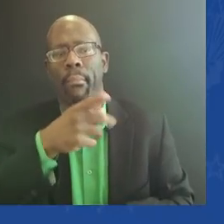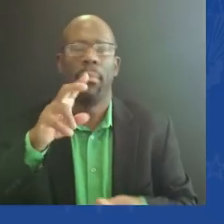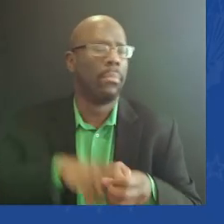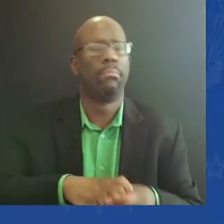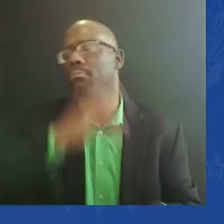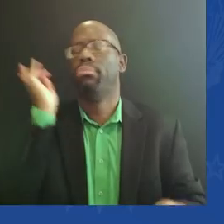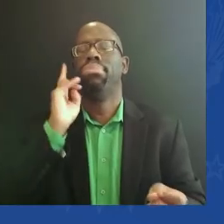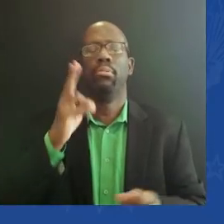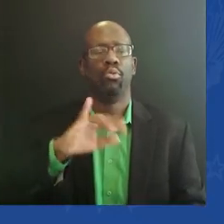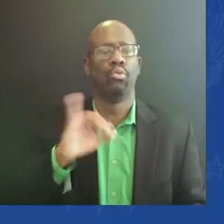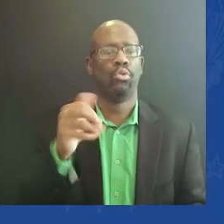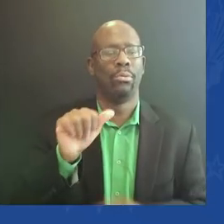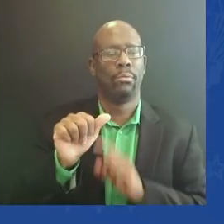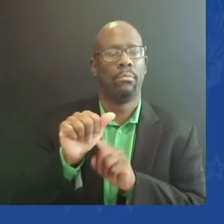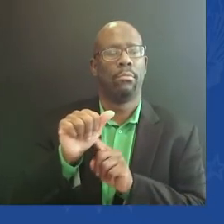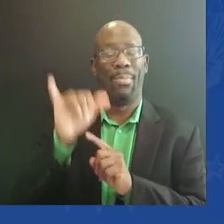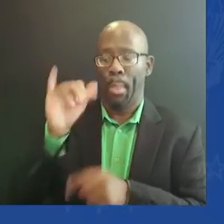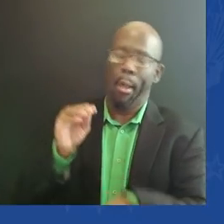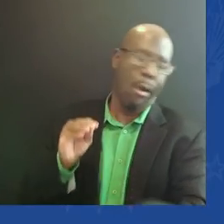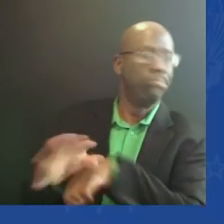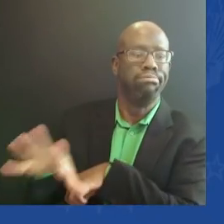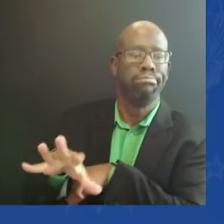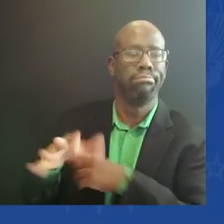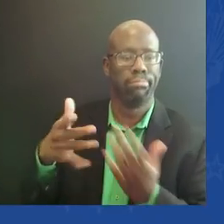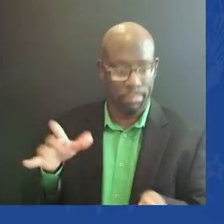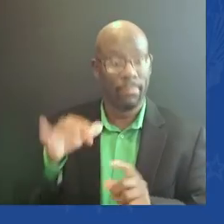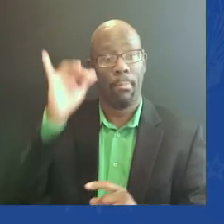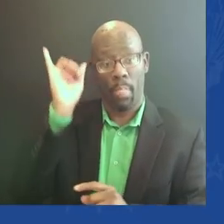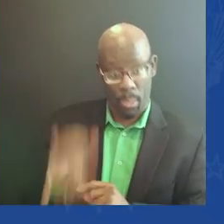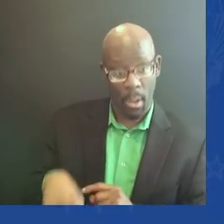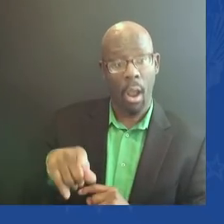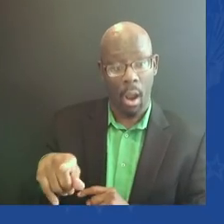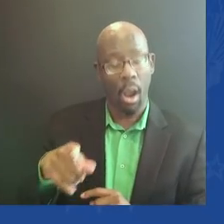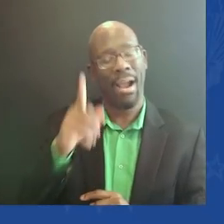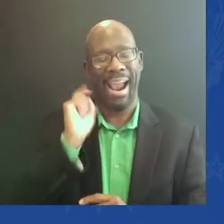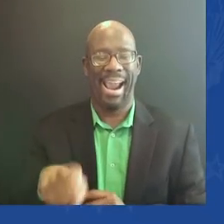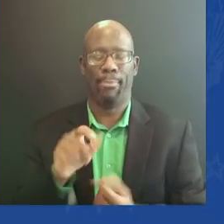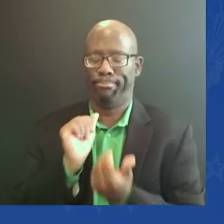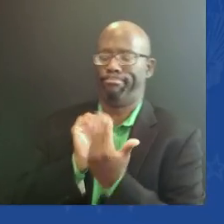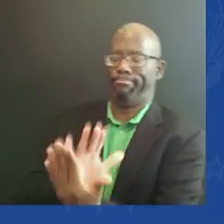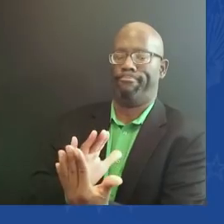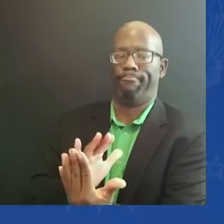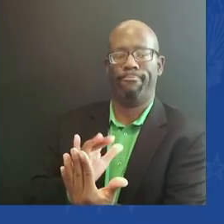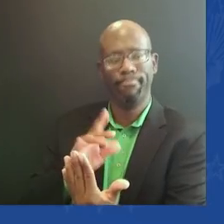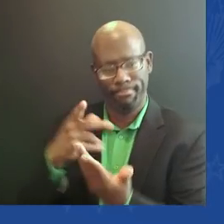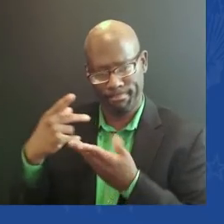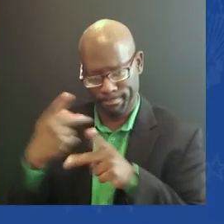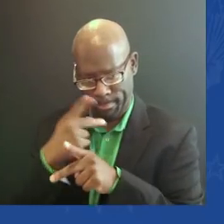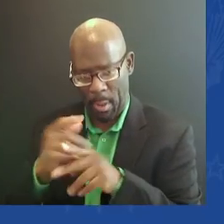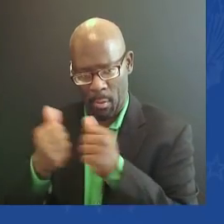whether and how that gets resolved is going to depend on their action and the willingness of our friends,